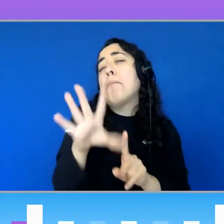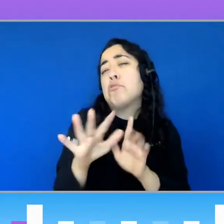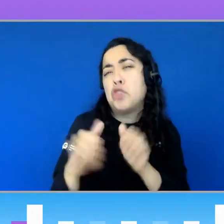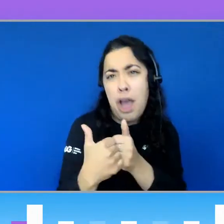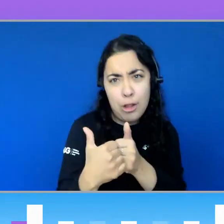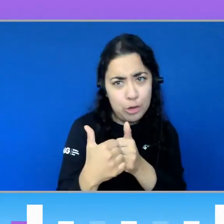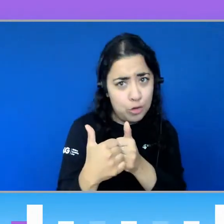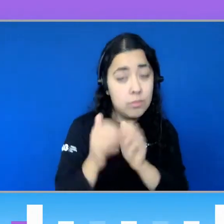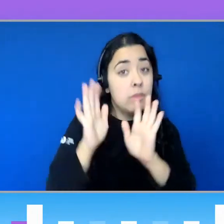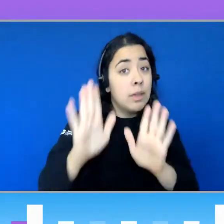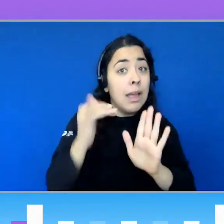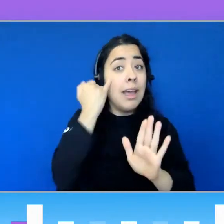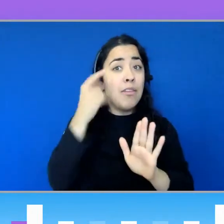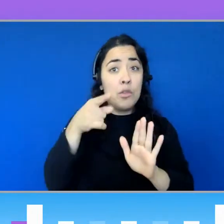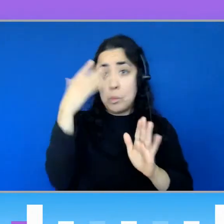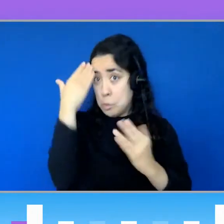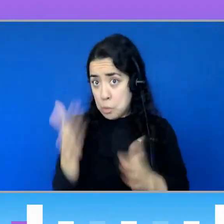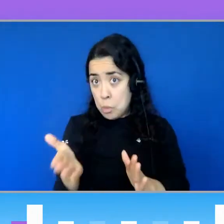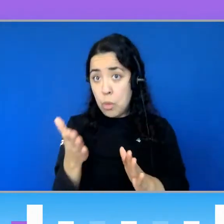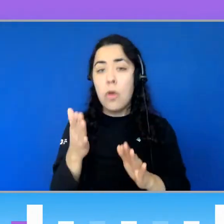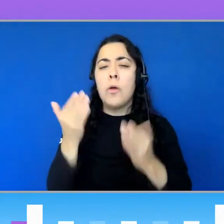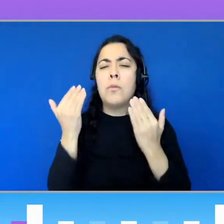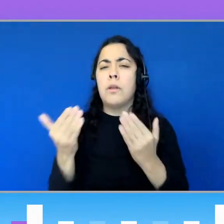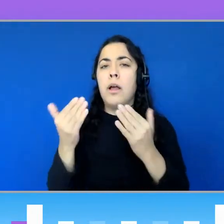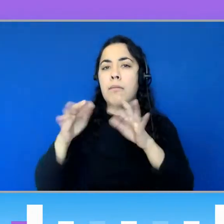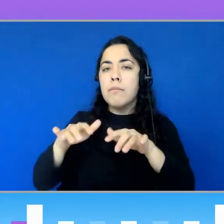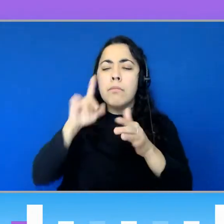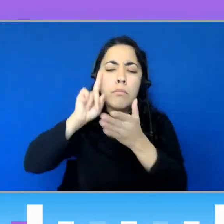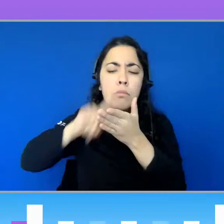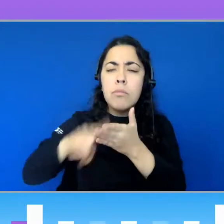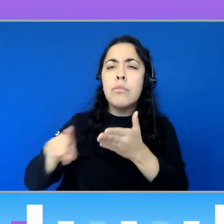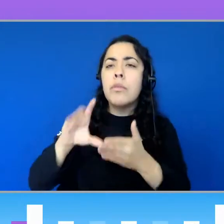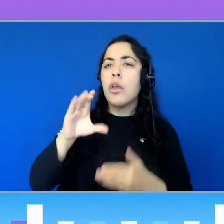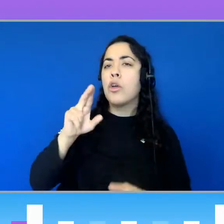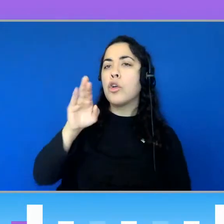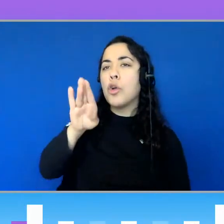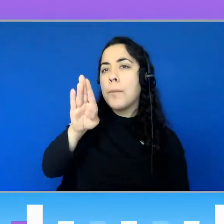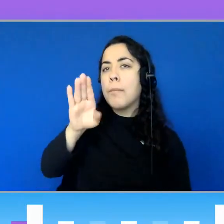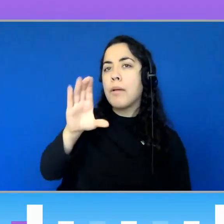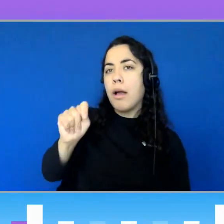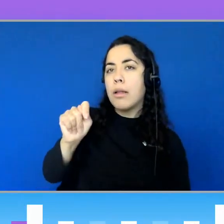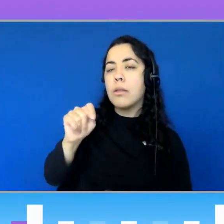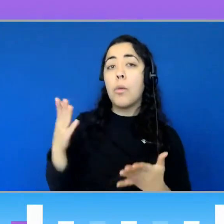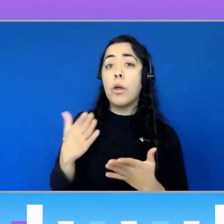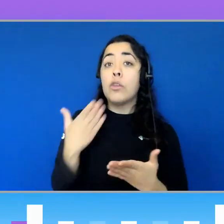that. But I will challenge something here for everybody who isn't aware. Look up, read about the curb cutting effect, what's